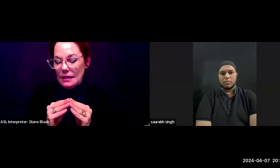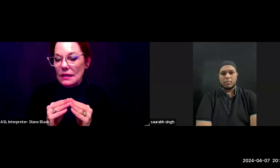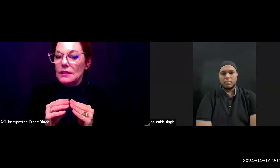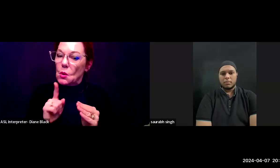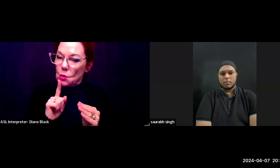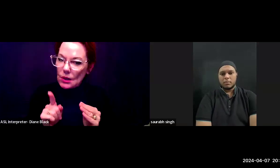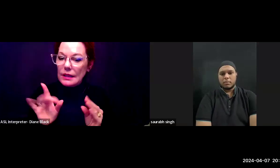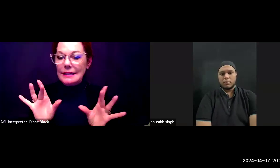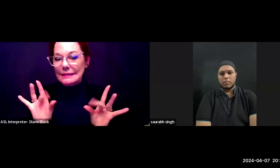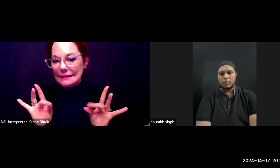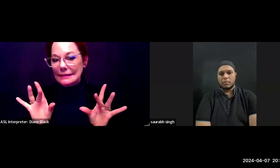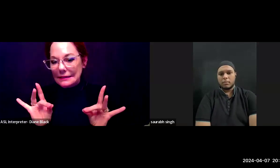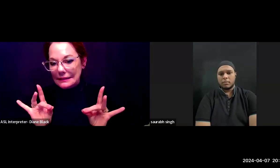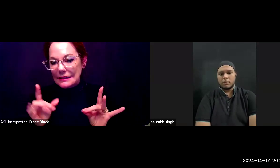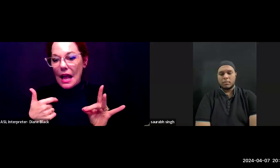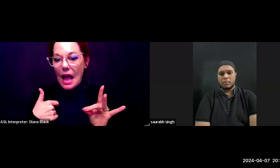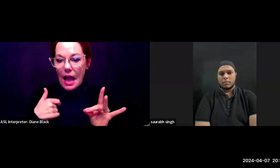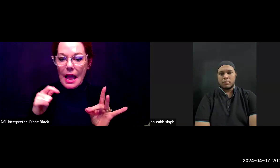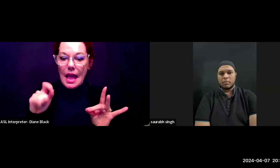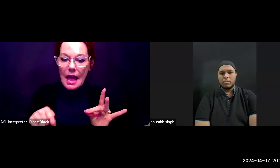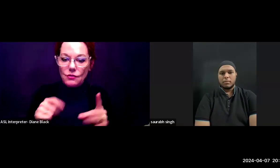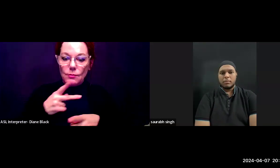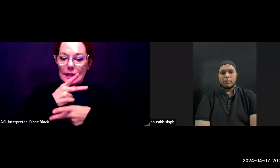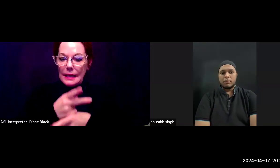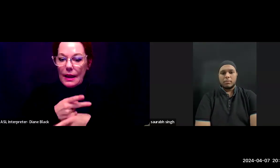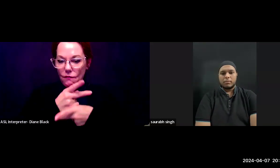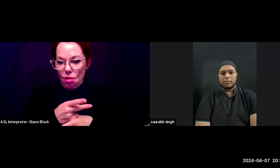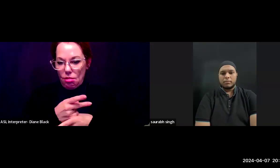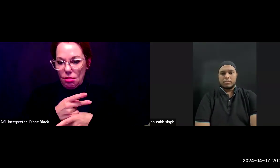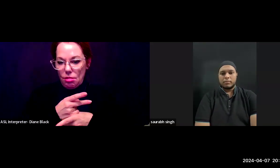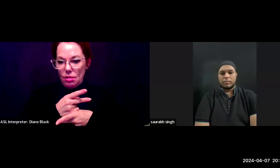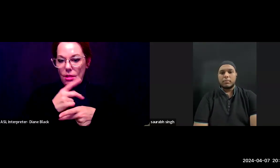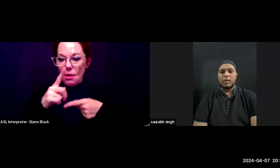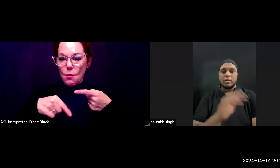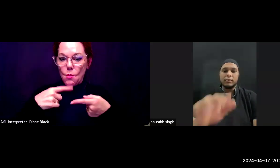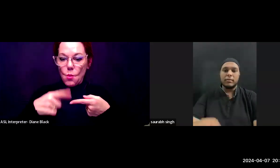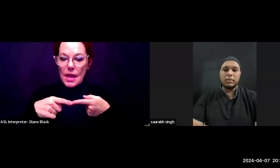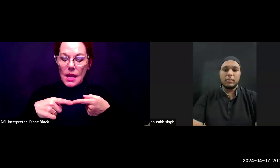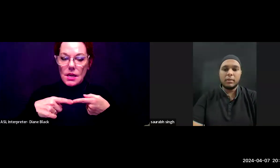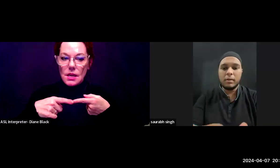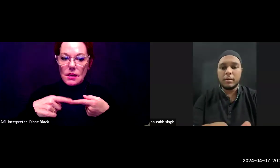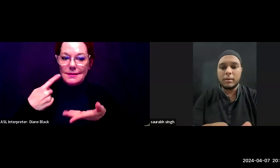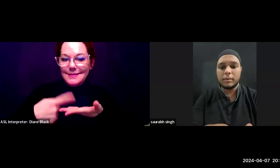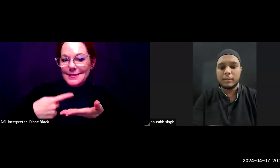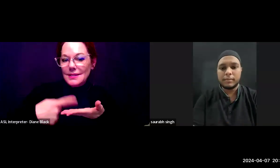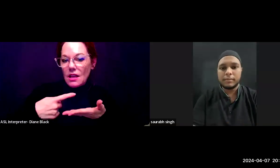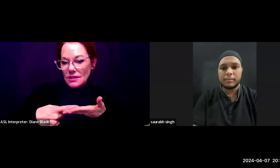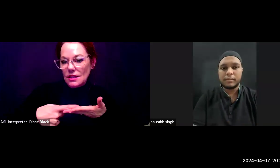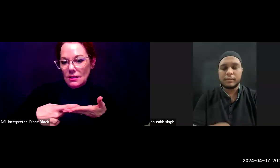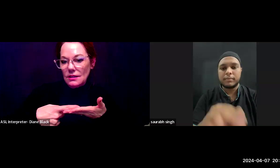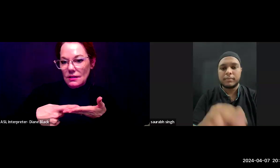be careful in our profession uh when we do um discuss these things and I can't discuss very